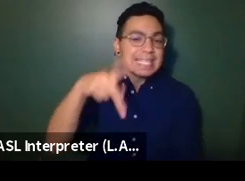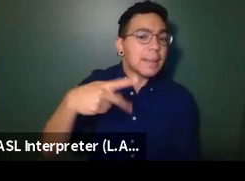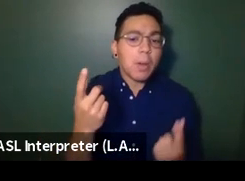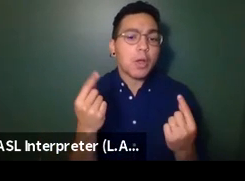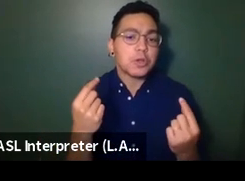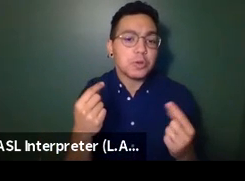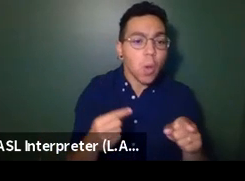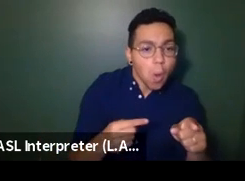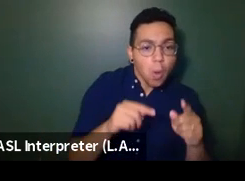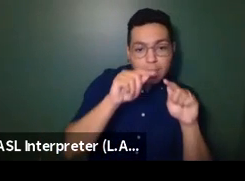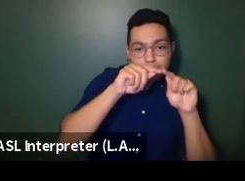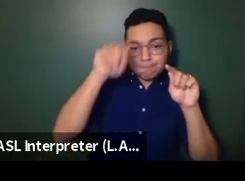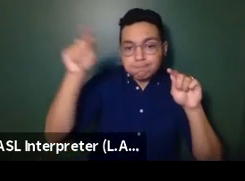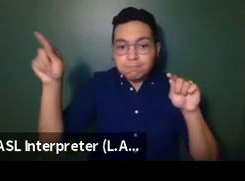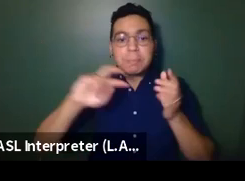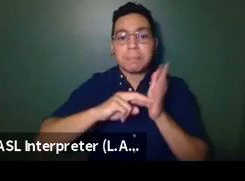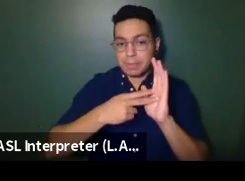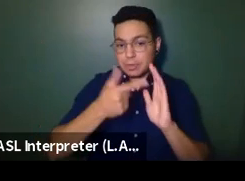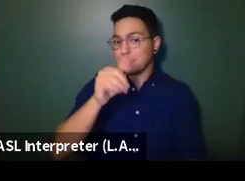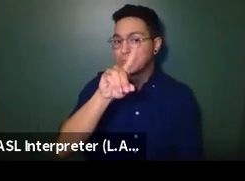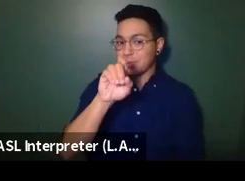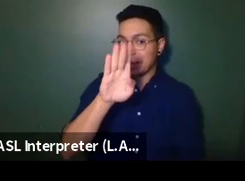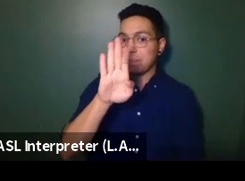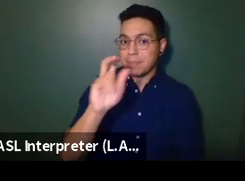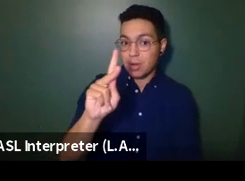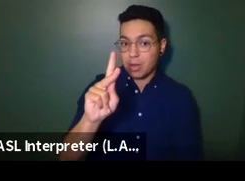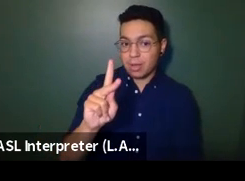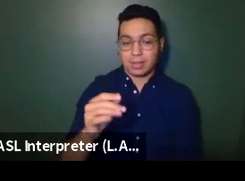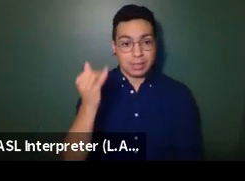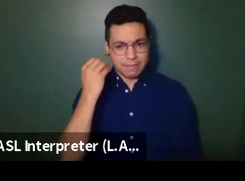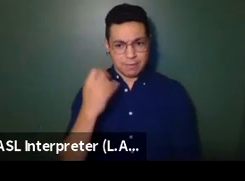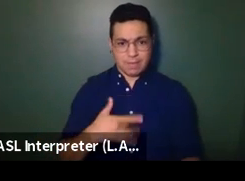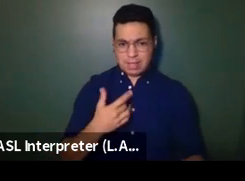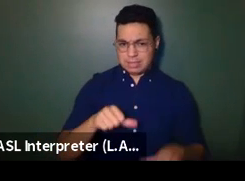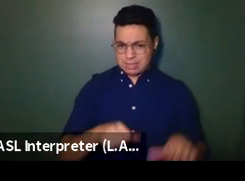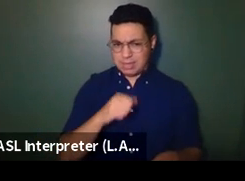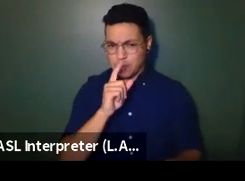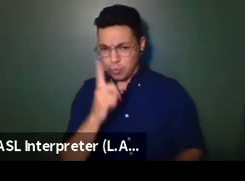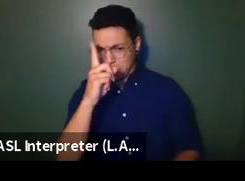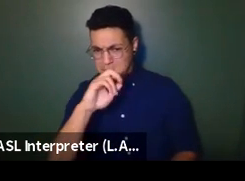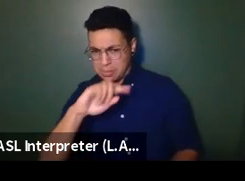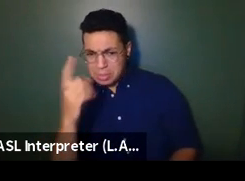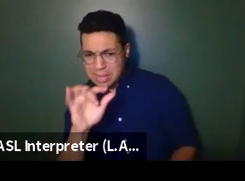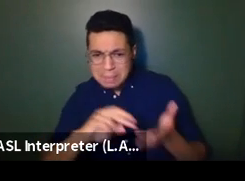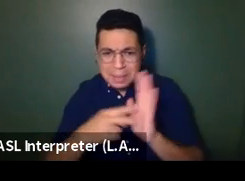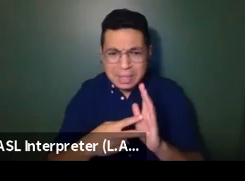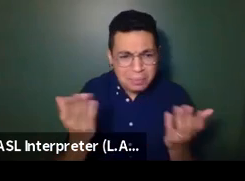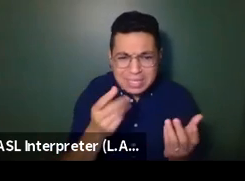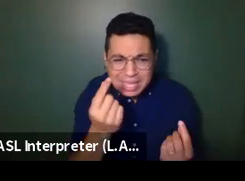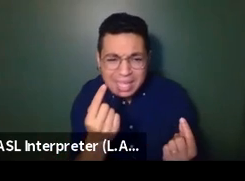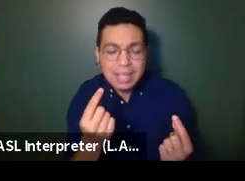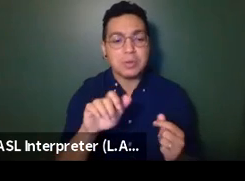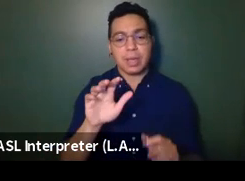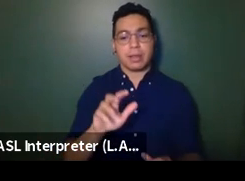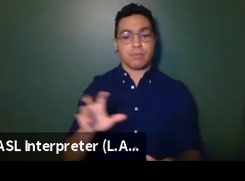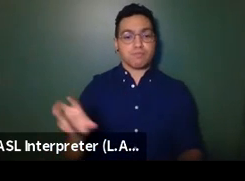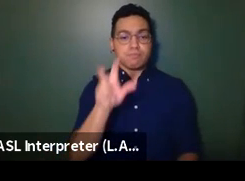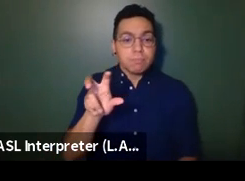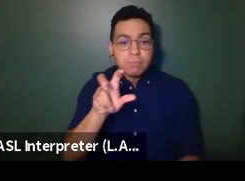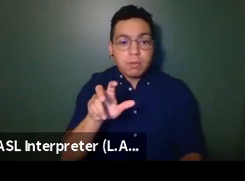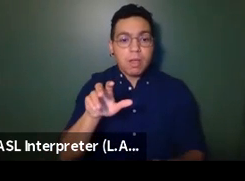Katherine Livick - ESD 112: So when in doubt, you can hover your mouse and go, oh what is that? One more really quick note about Google Classroom.